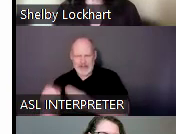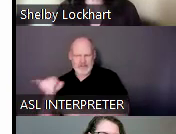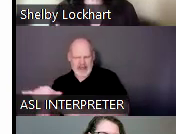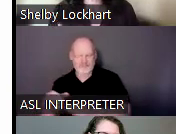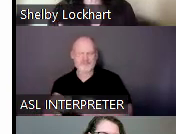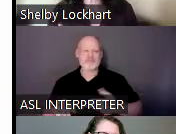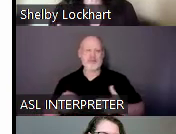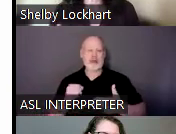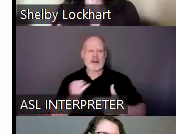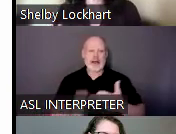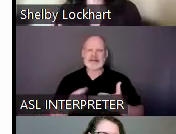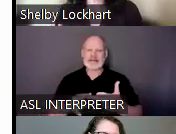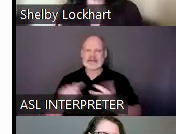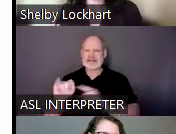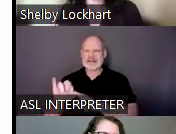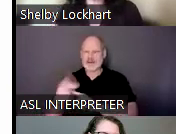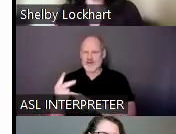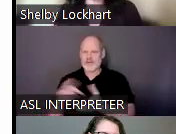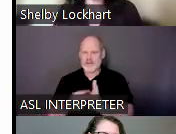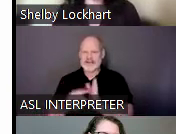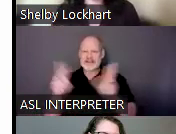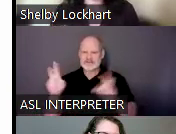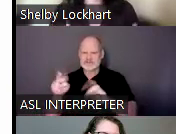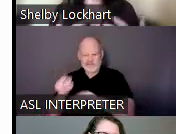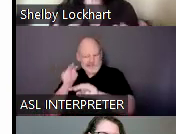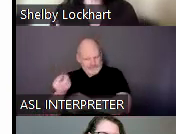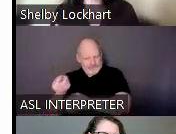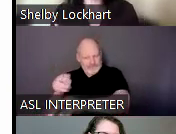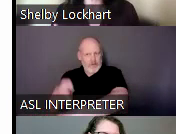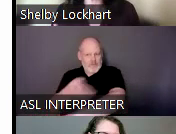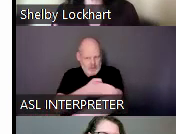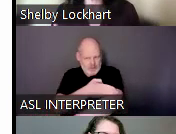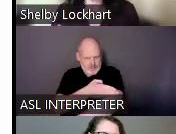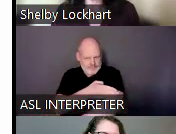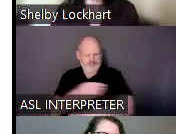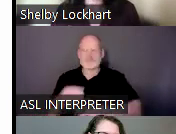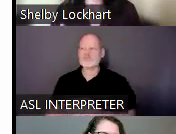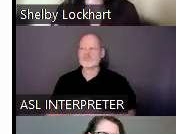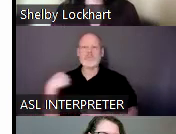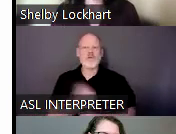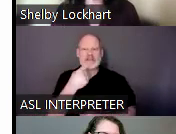Tier 1 means progress monitoring - what we said we would do and the outcomes that